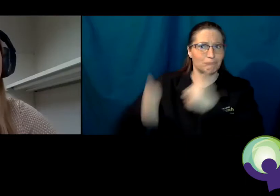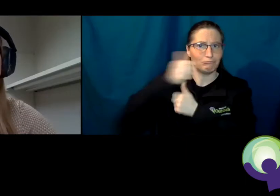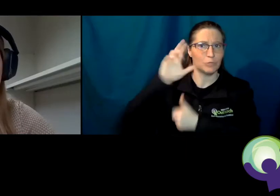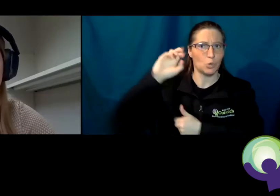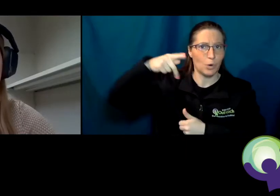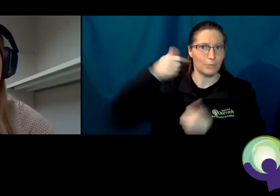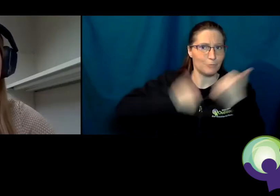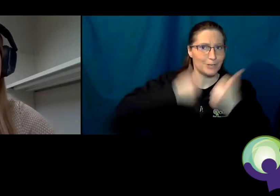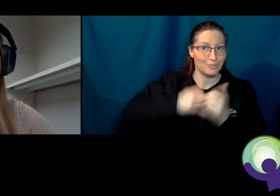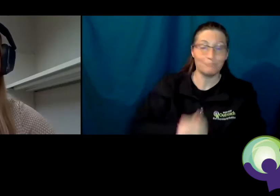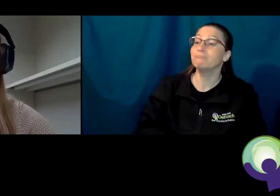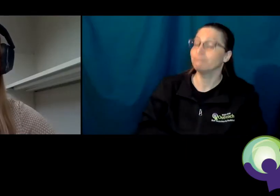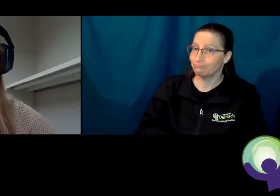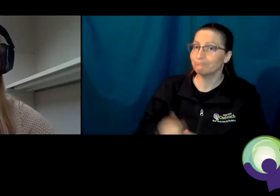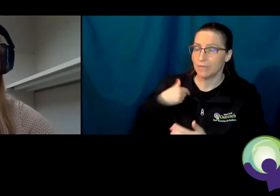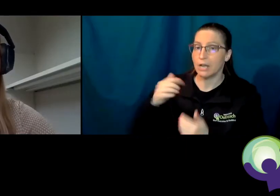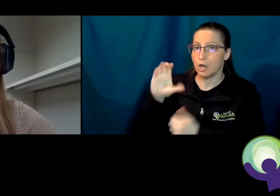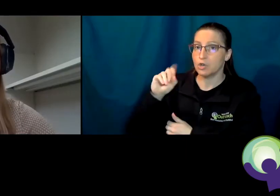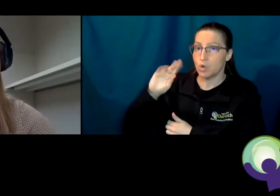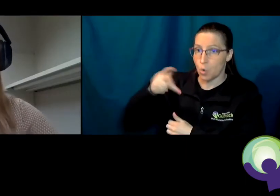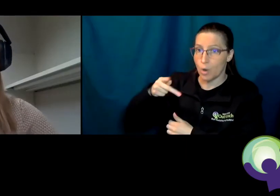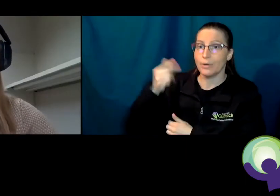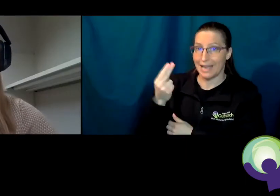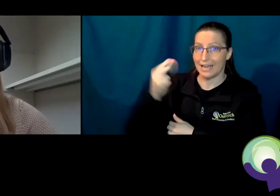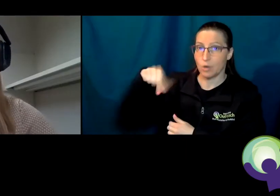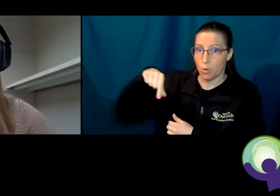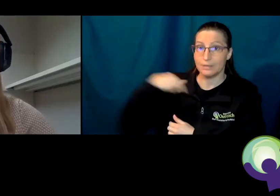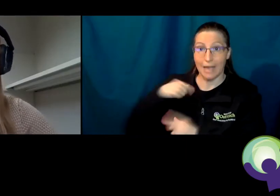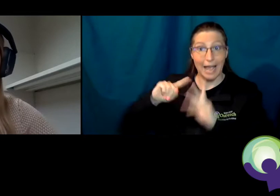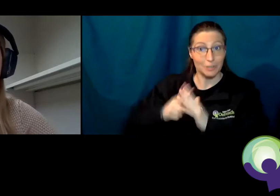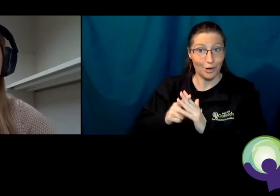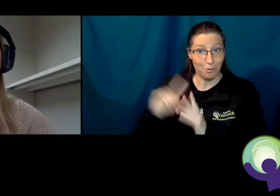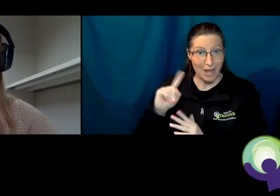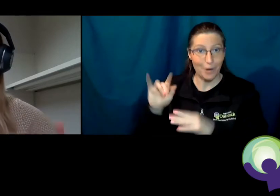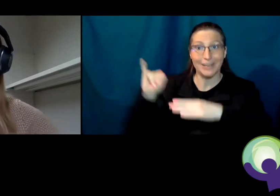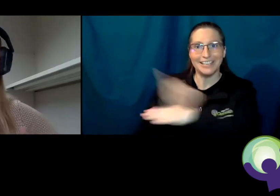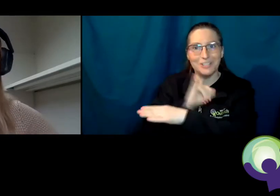Jordenne: I was in the corporate headquarters I started off as an intern actually, so it's been a super great